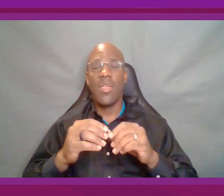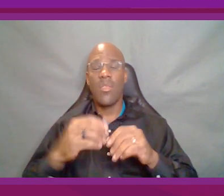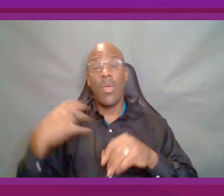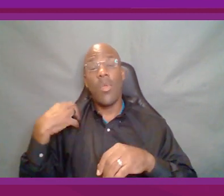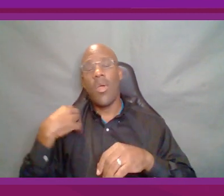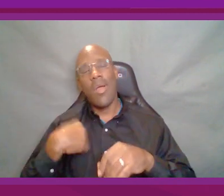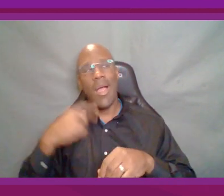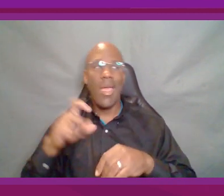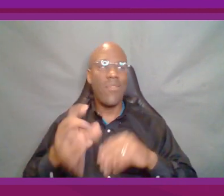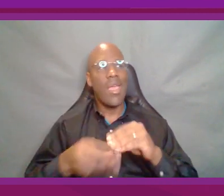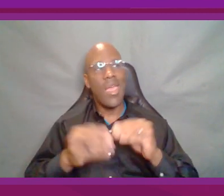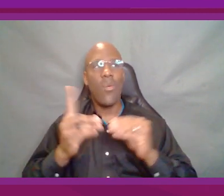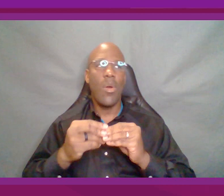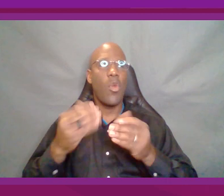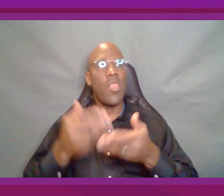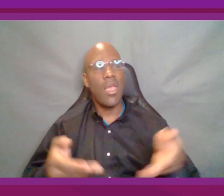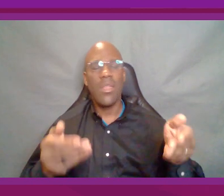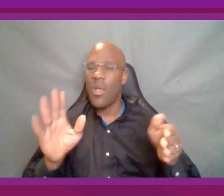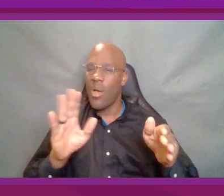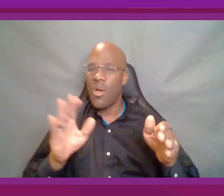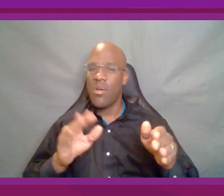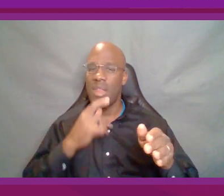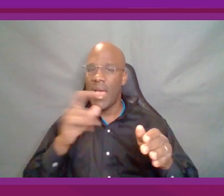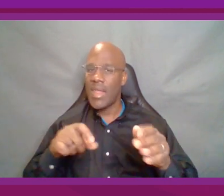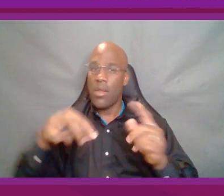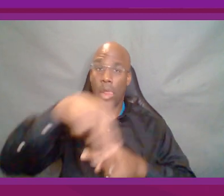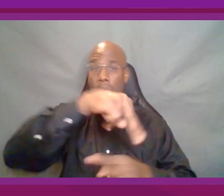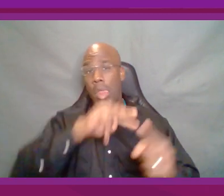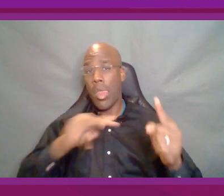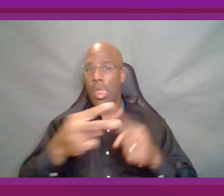one more thing I have to do - no, stop looking through all the lenses and look at what are the